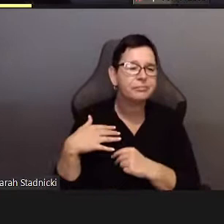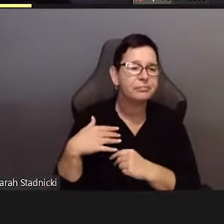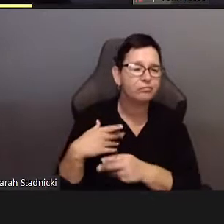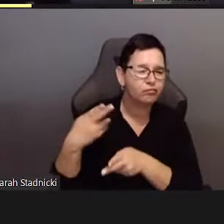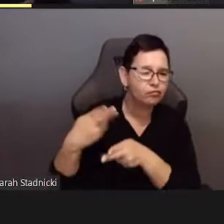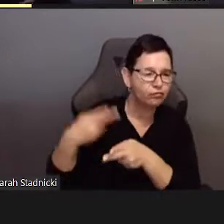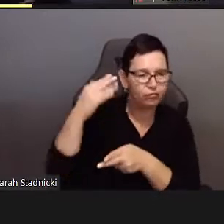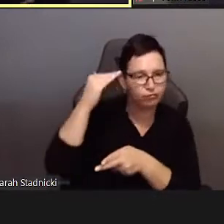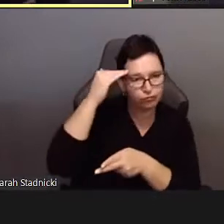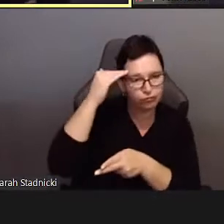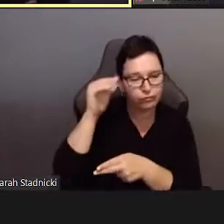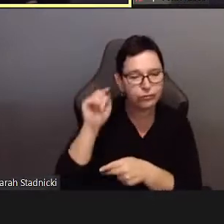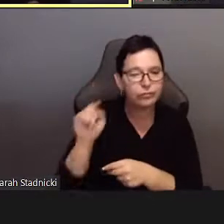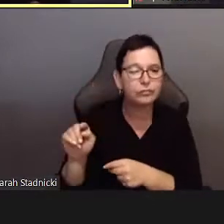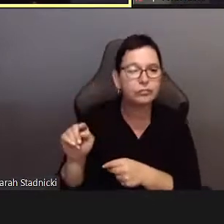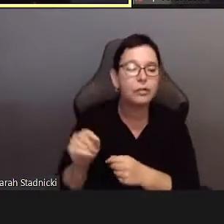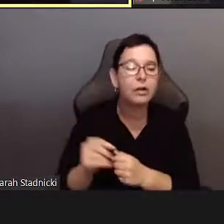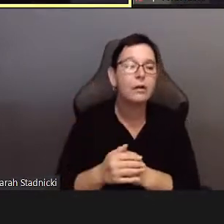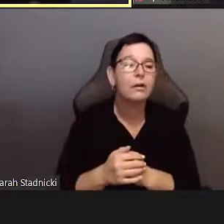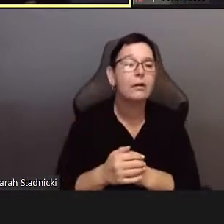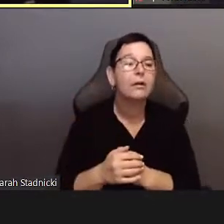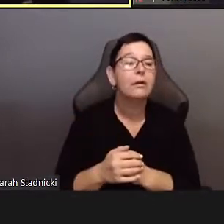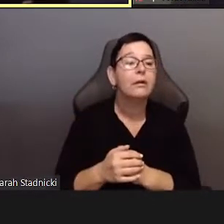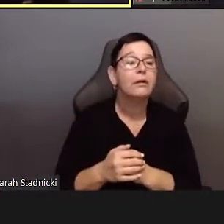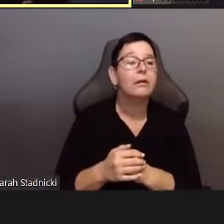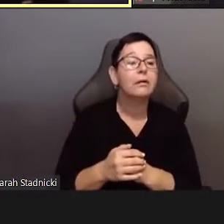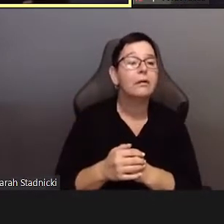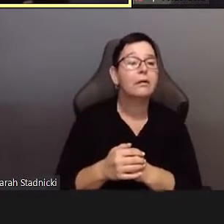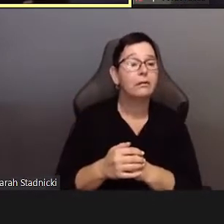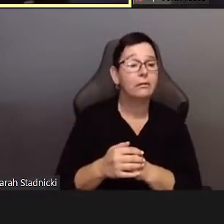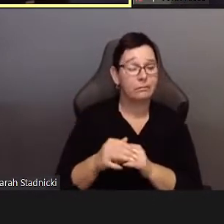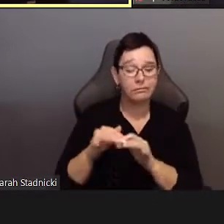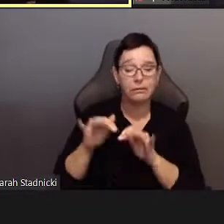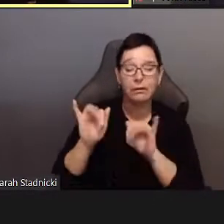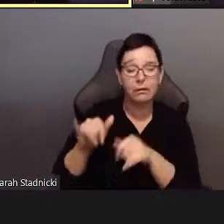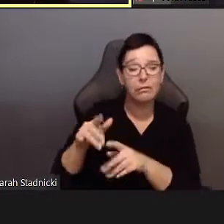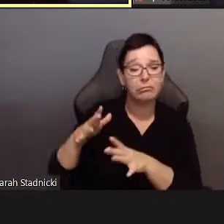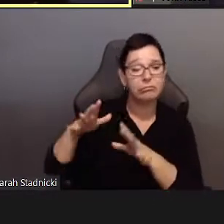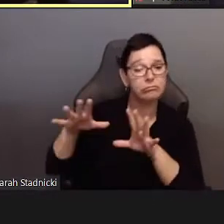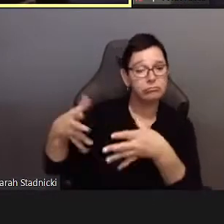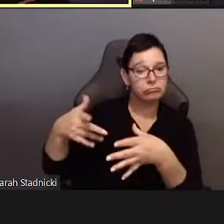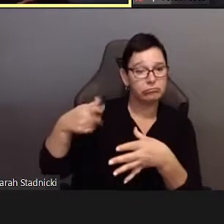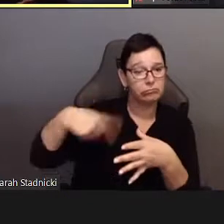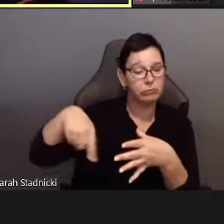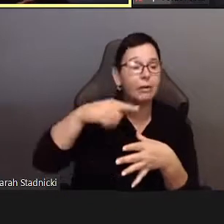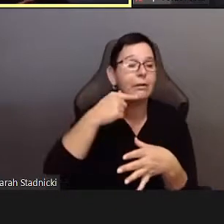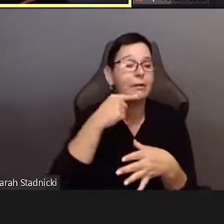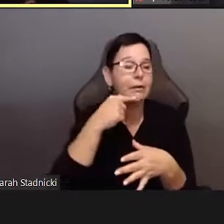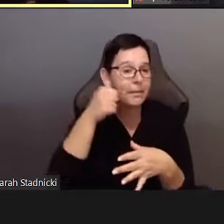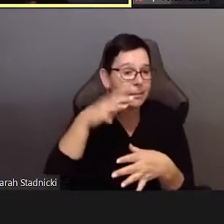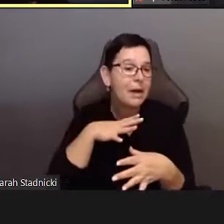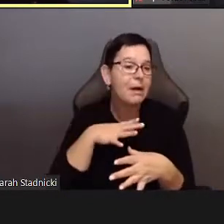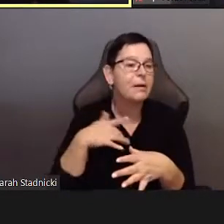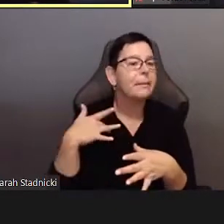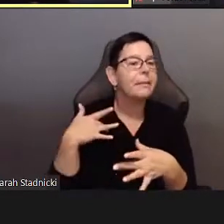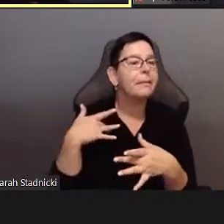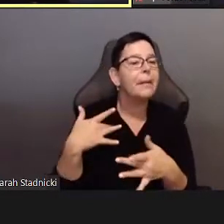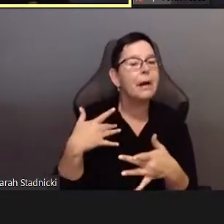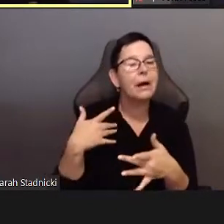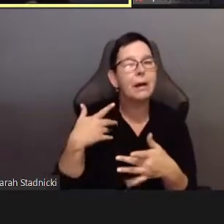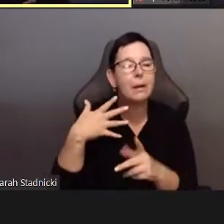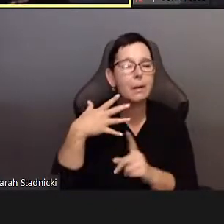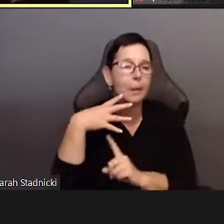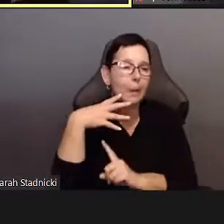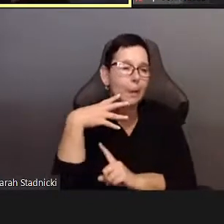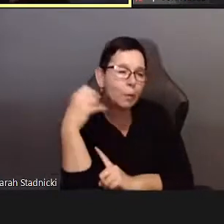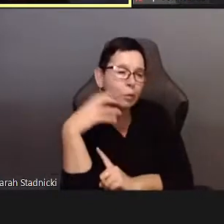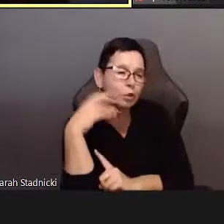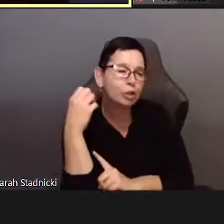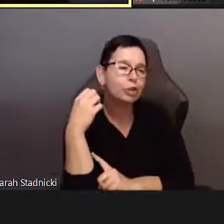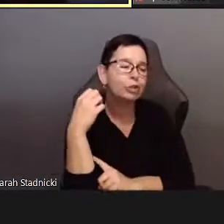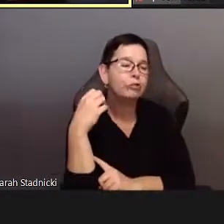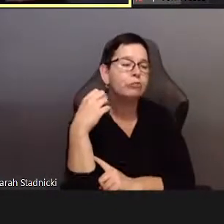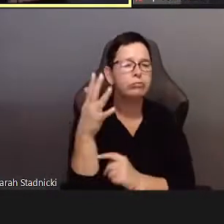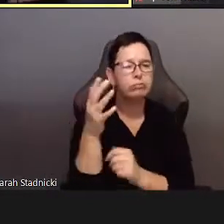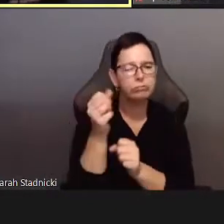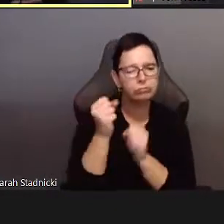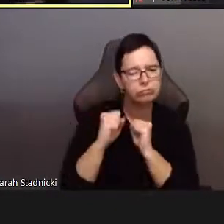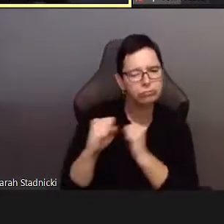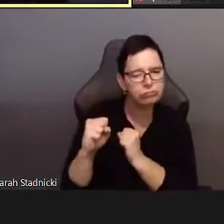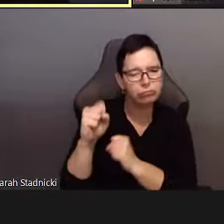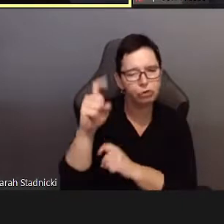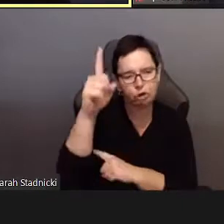Hassinheida is a location with a lot of forest, right behind where teh families hang out.